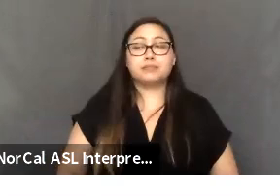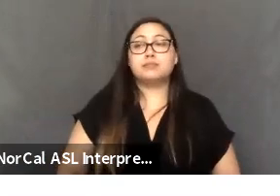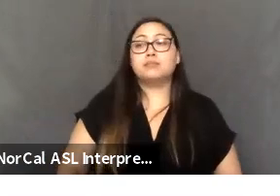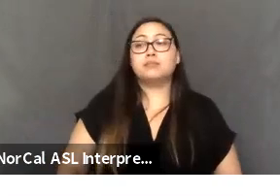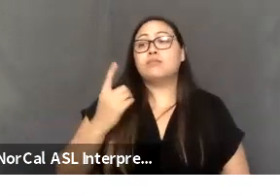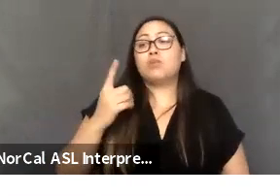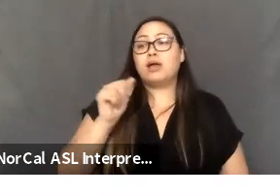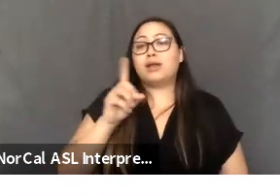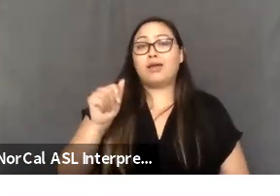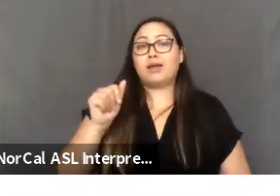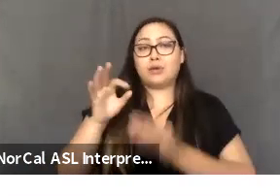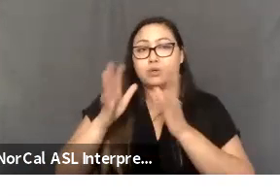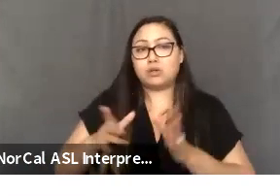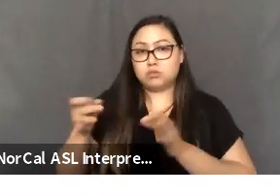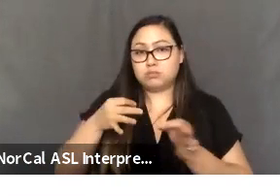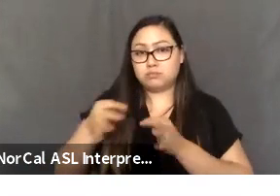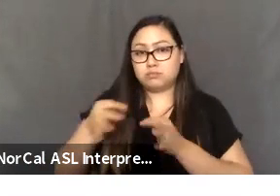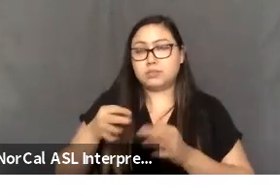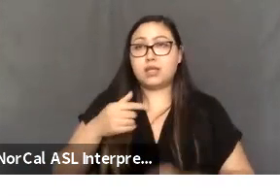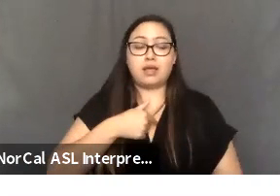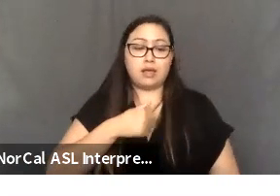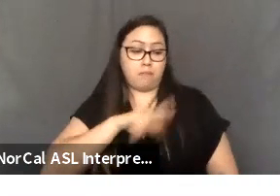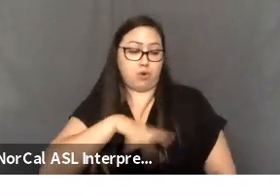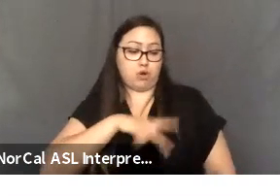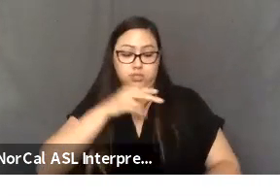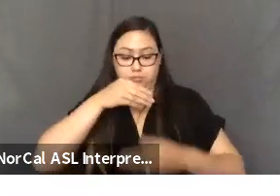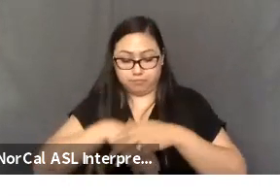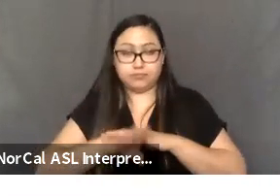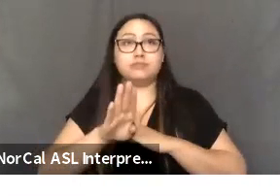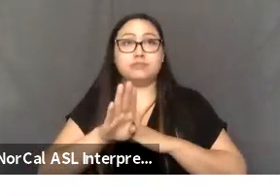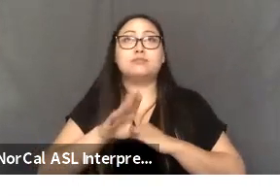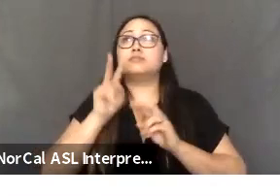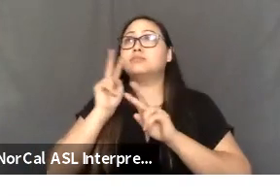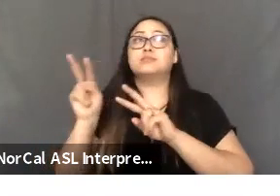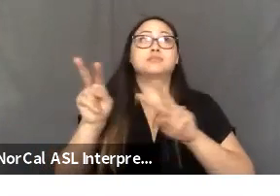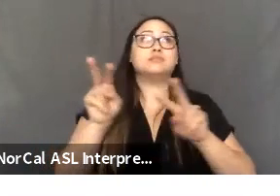terms of this initiative, I personally go in and look at things from the aspect of a surveyor and